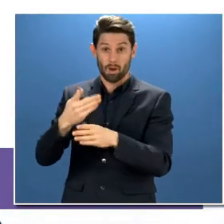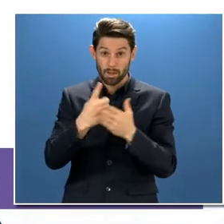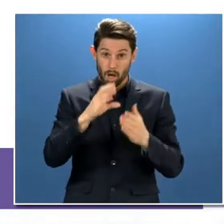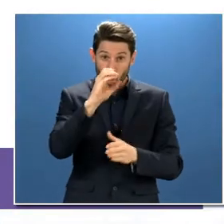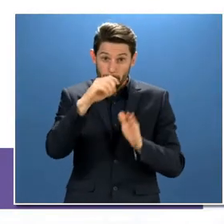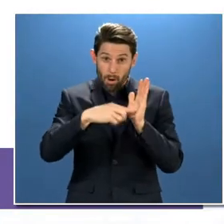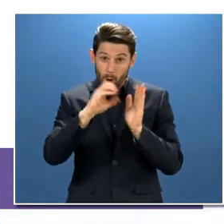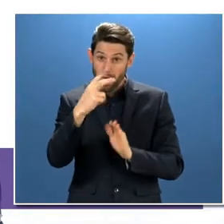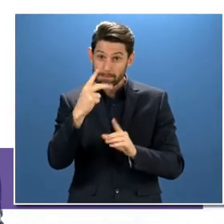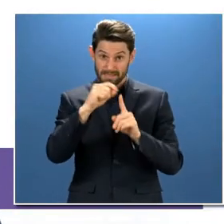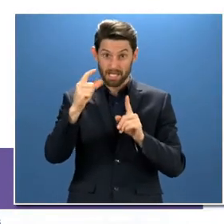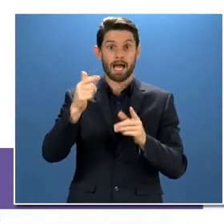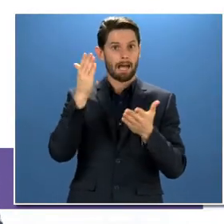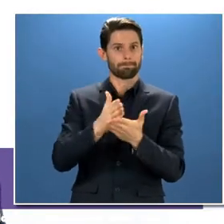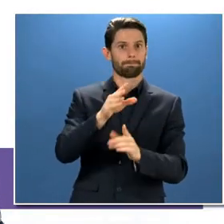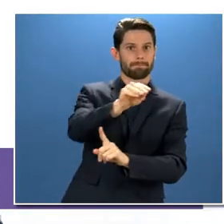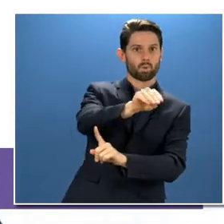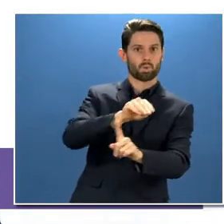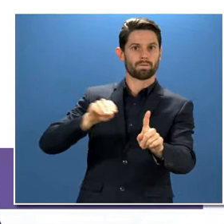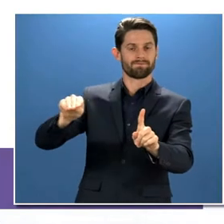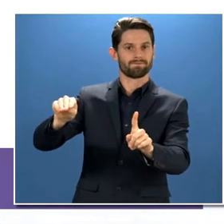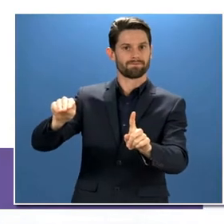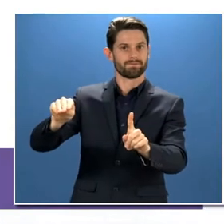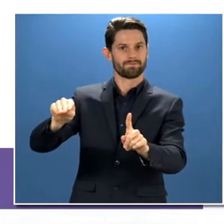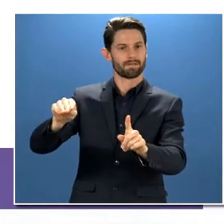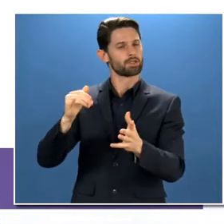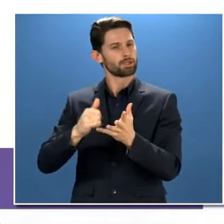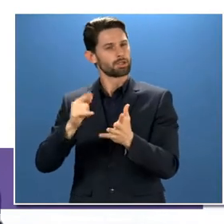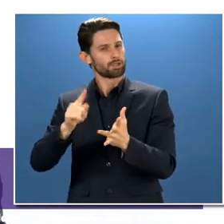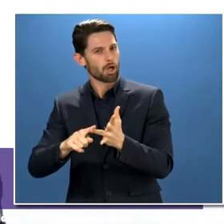to, in a sense, improve how they would be employed.